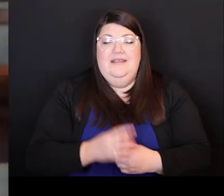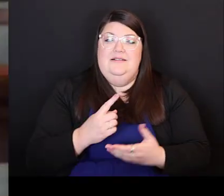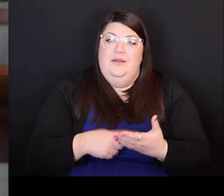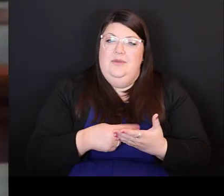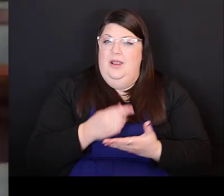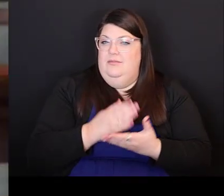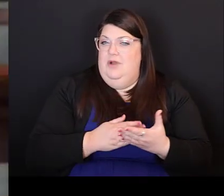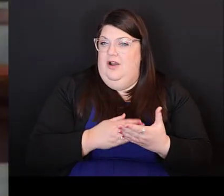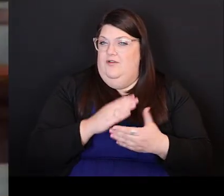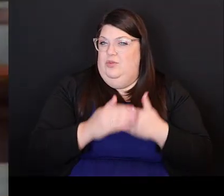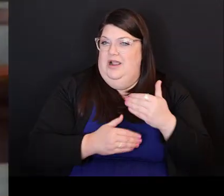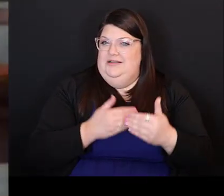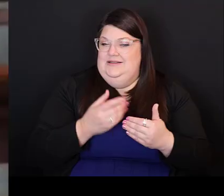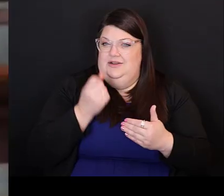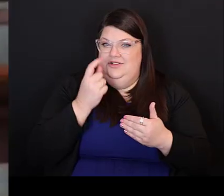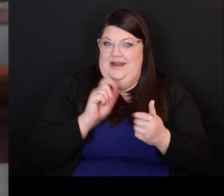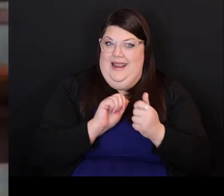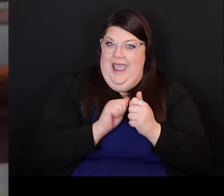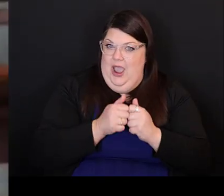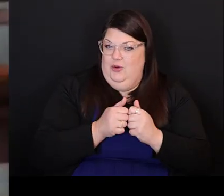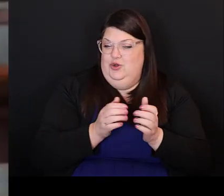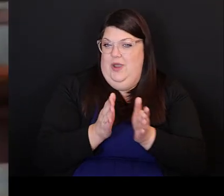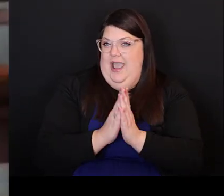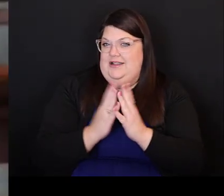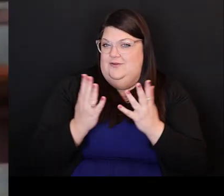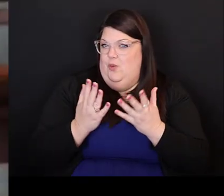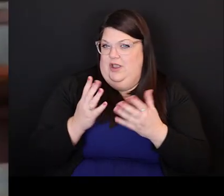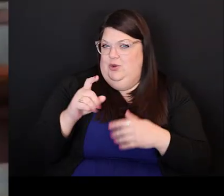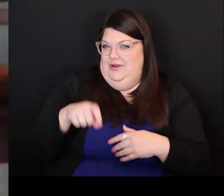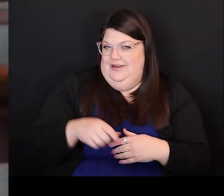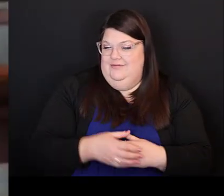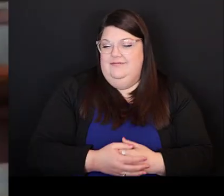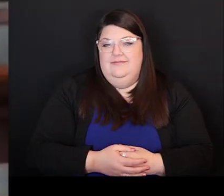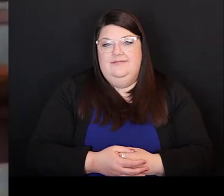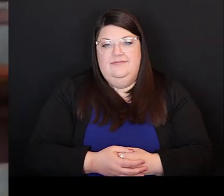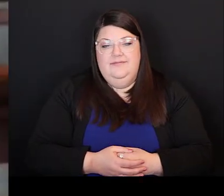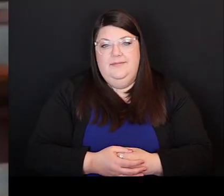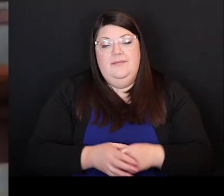Sometimes part of the process is just understanding how to ask for what you need.